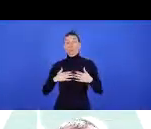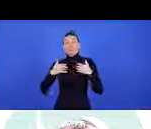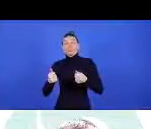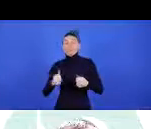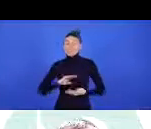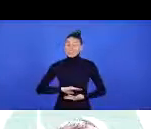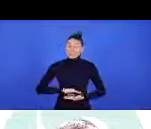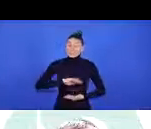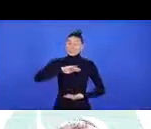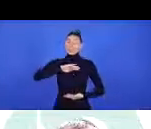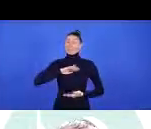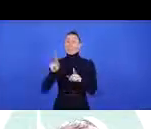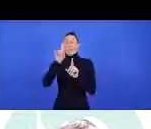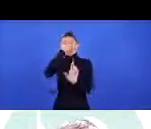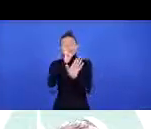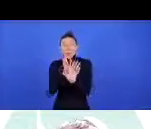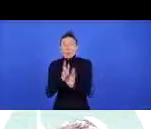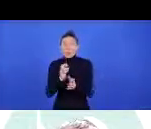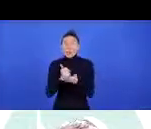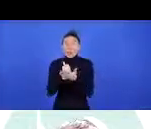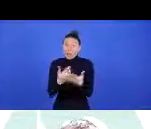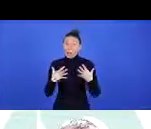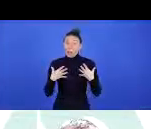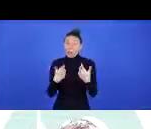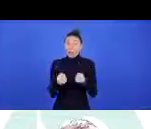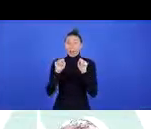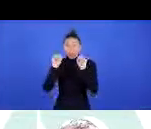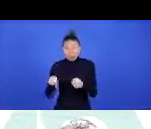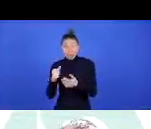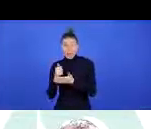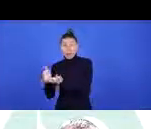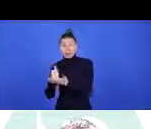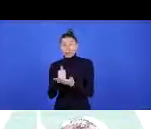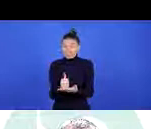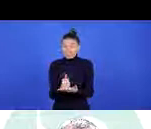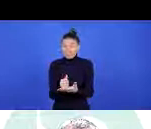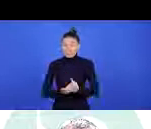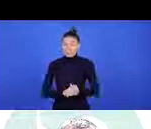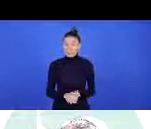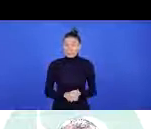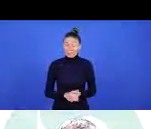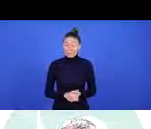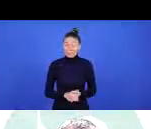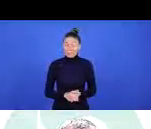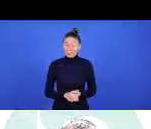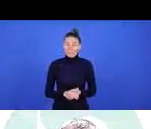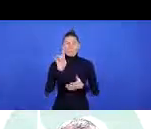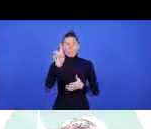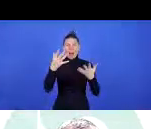communication and to quality of life, including their well-being , self-esteem and psychological health.